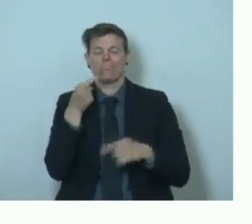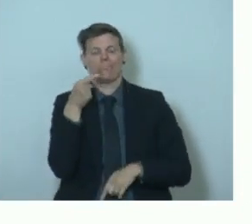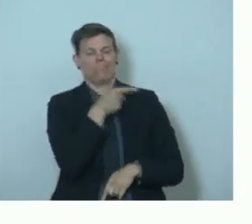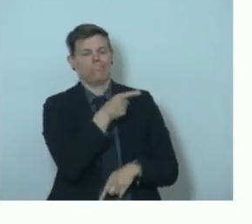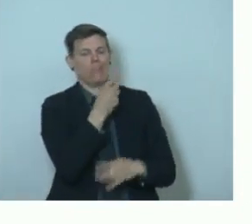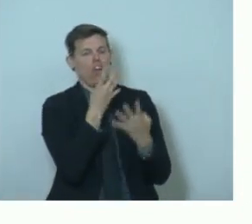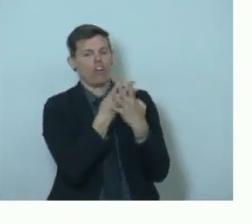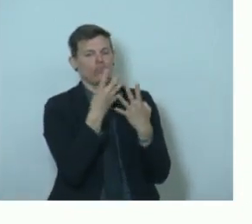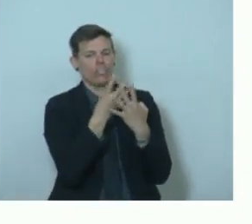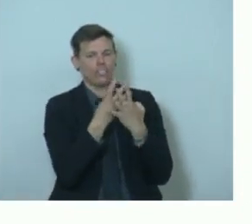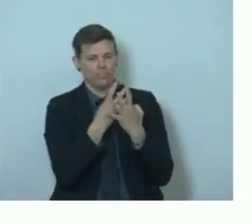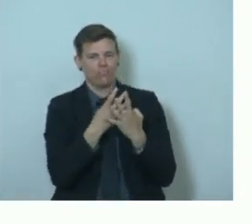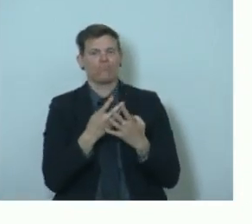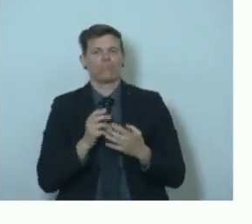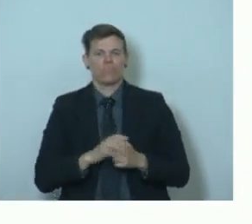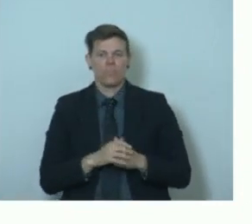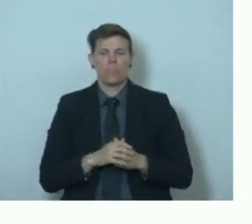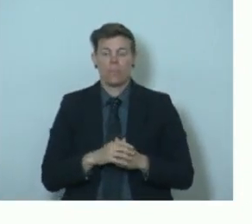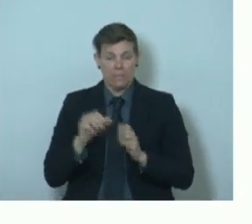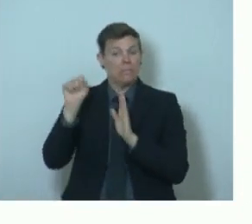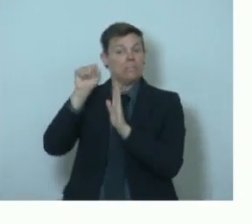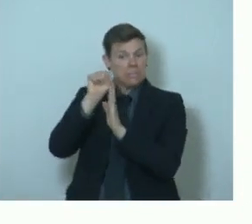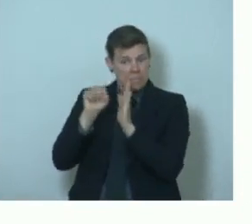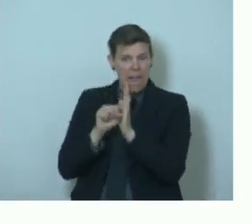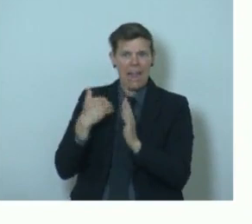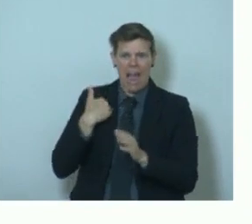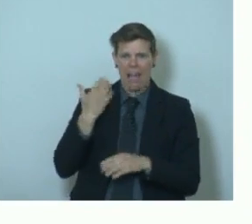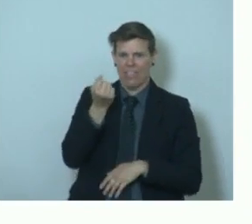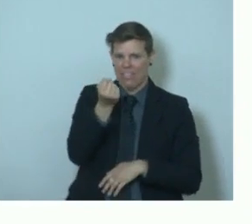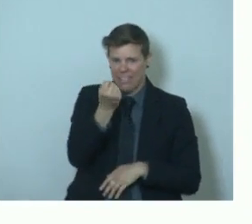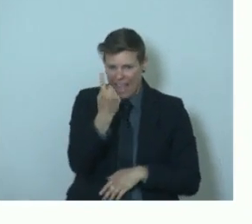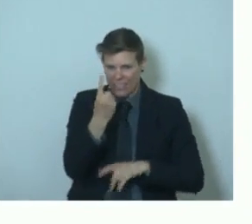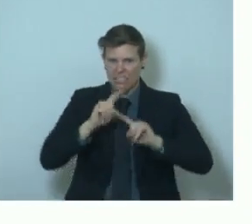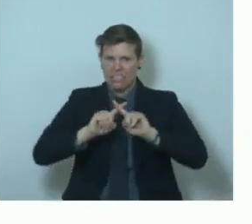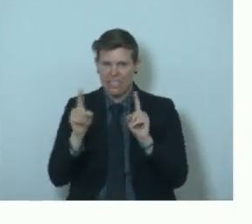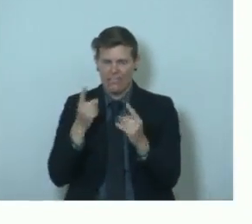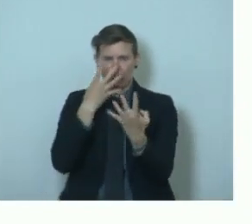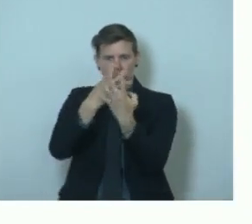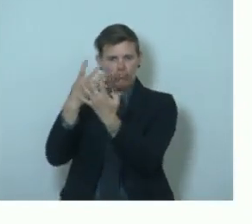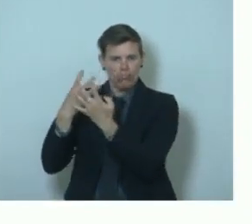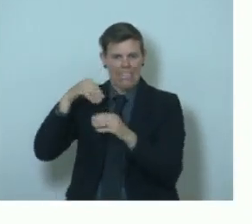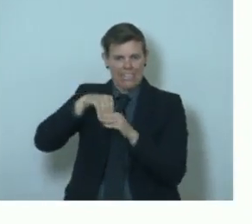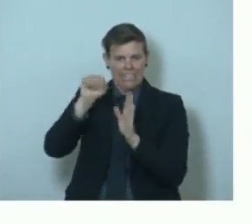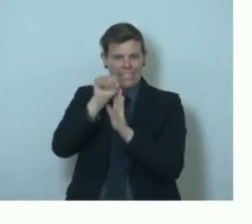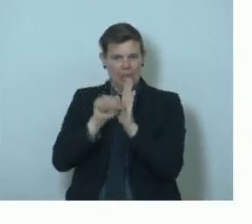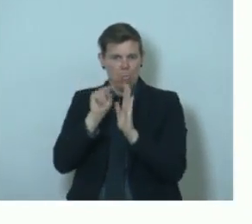WE ALSO HAD A SIGNIFICANT EMPHASIS ON CORRECTIONS.